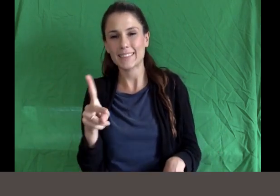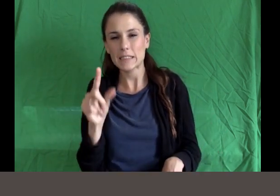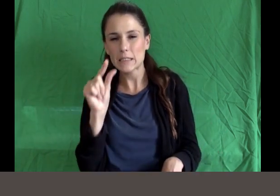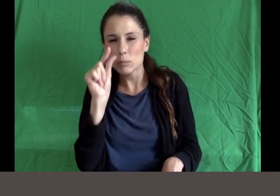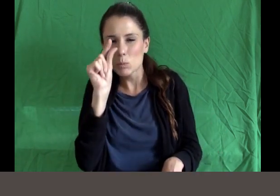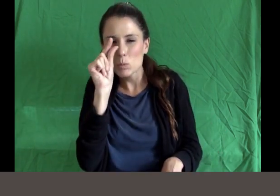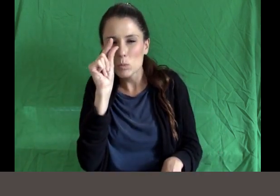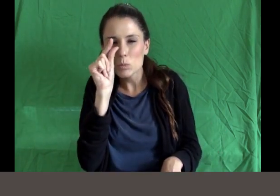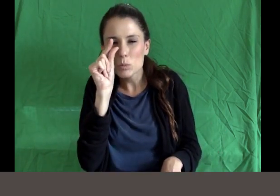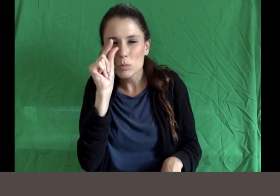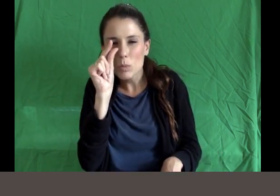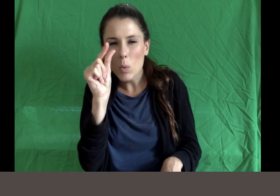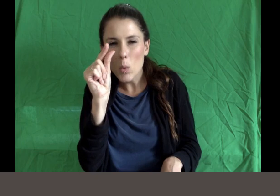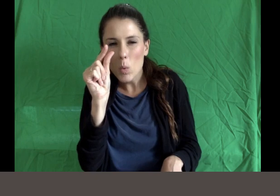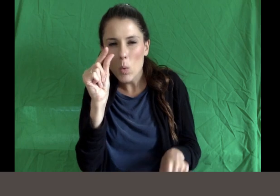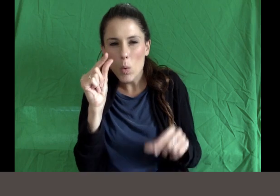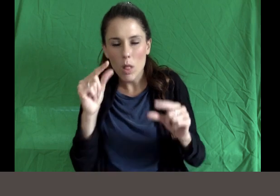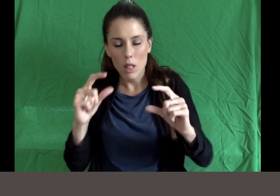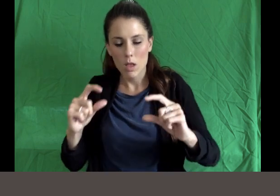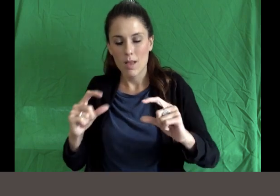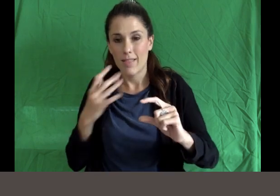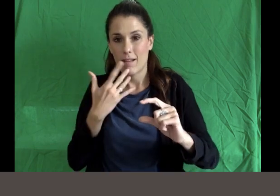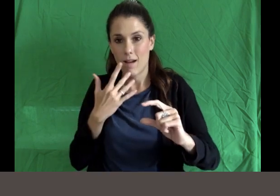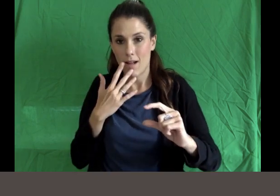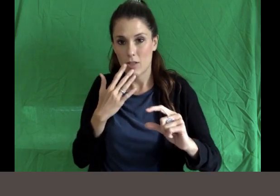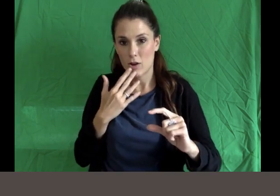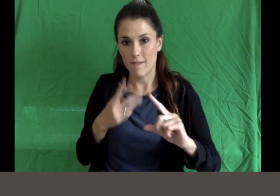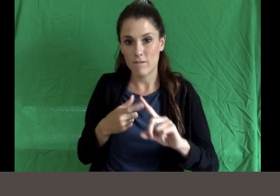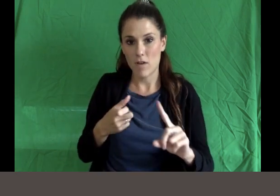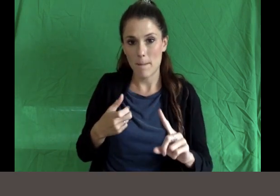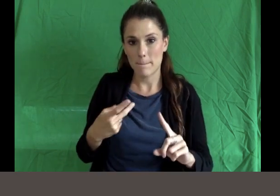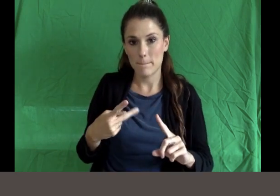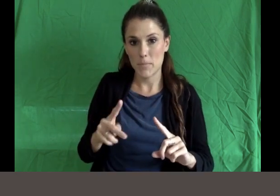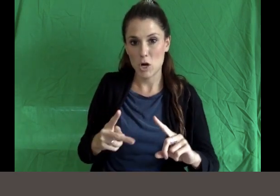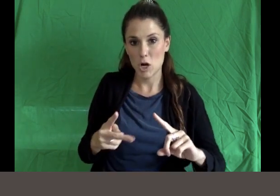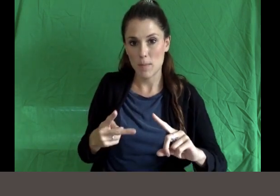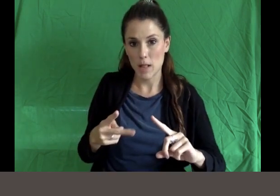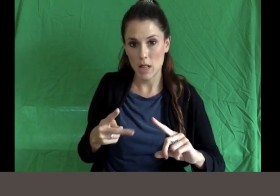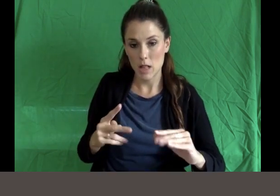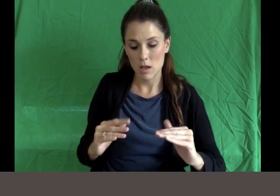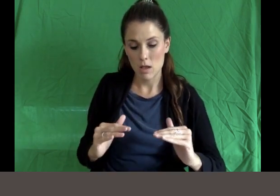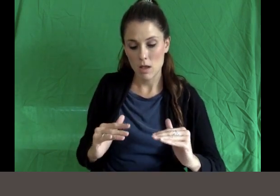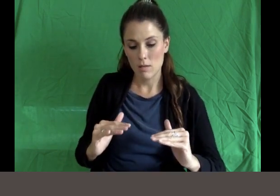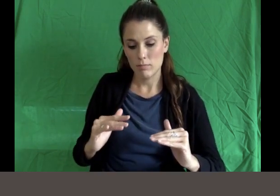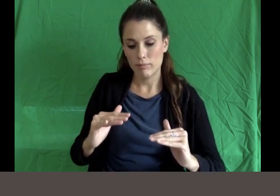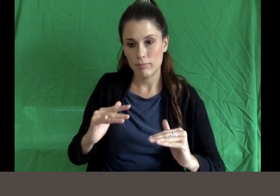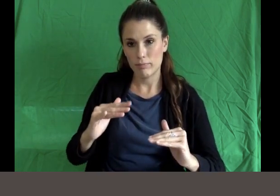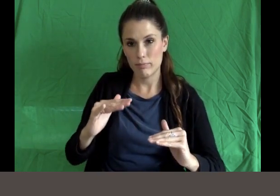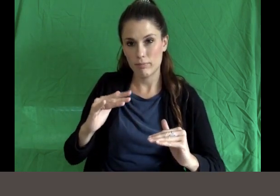an upward shifting of my color palette from the very bottom of my axes to the very top and if you